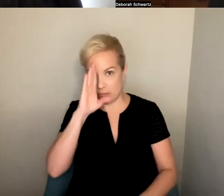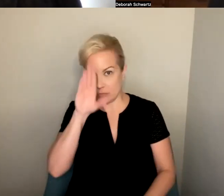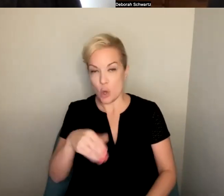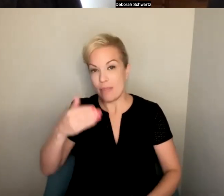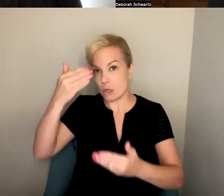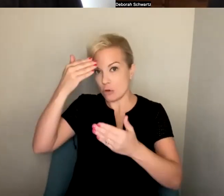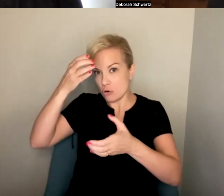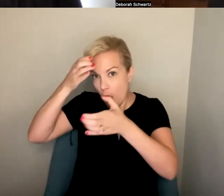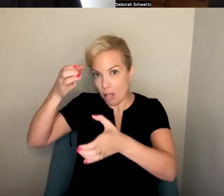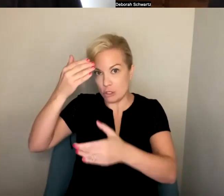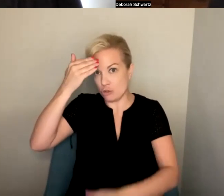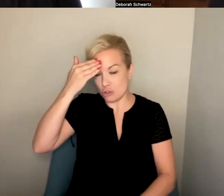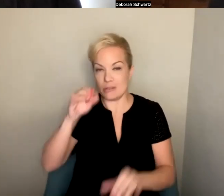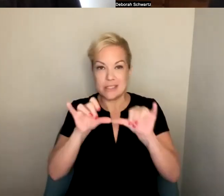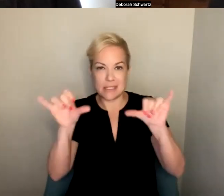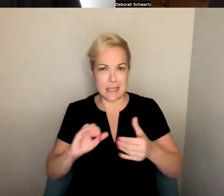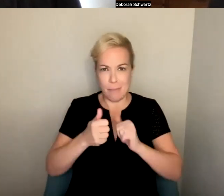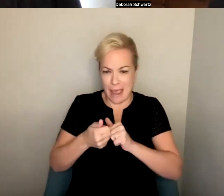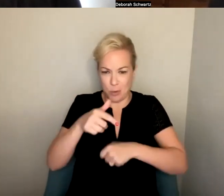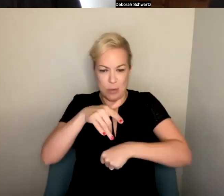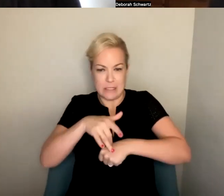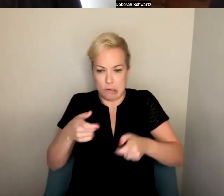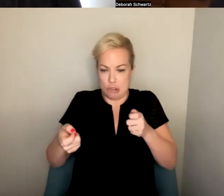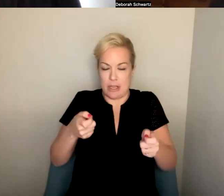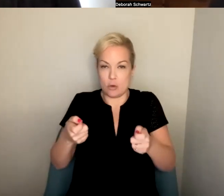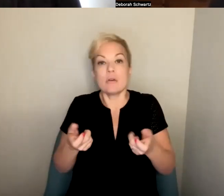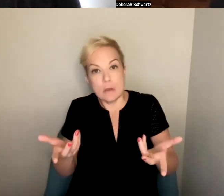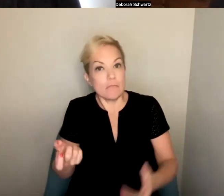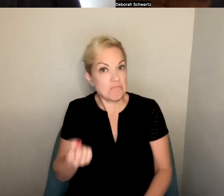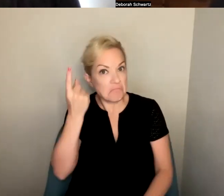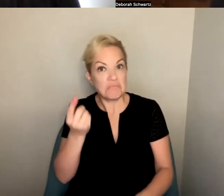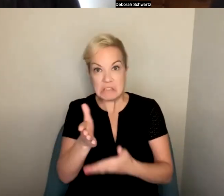at this, but now there are museums, at least some of them, that are really advocating and putting